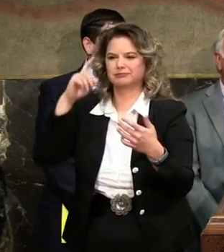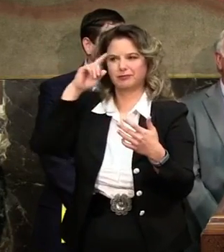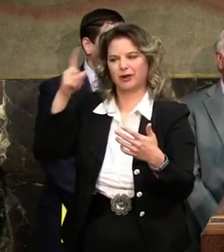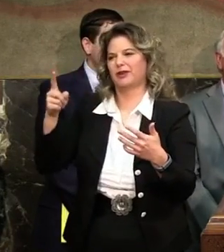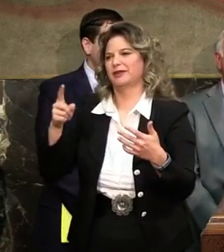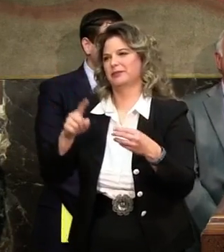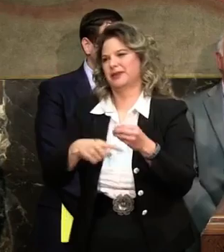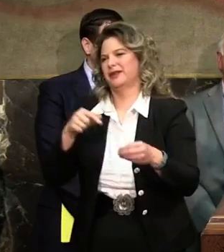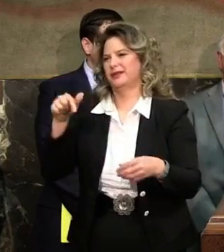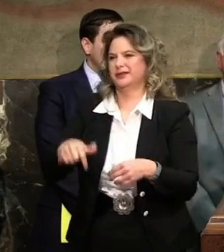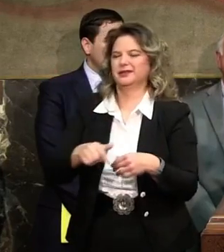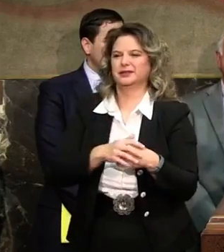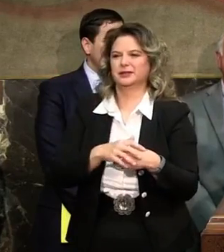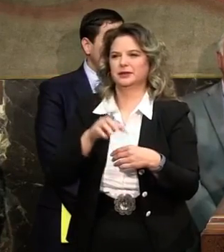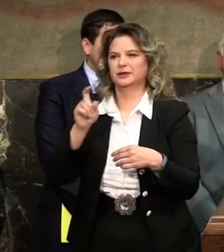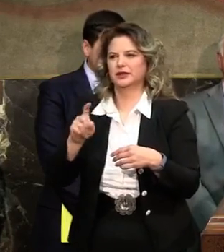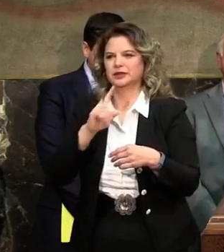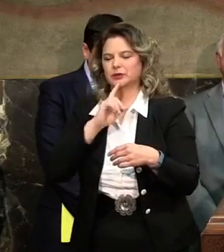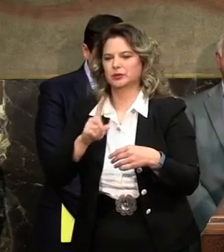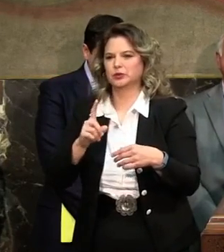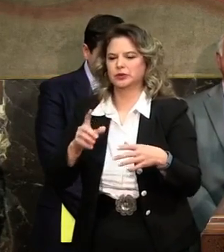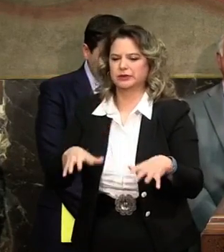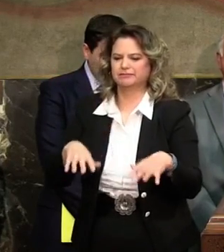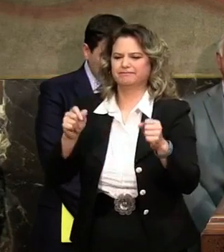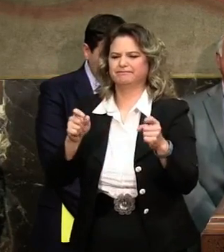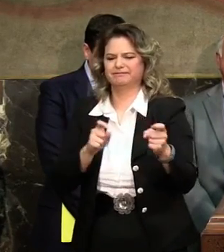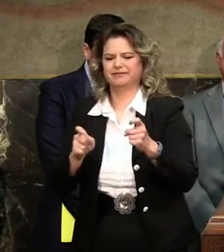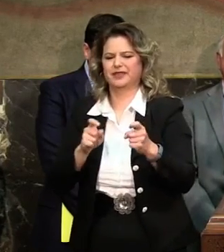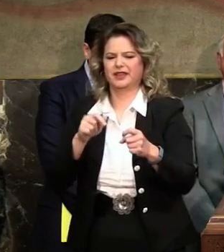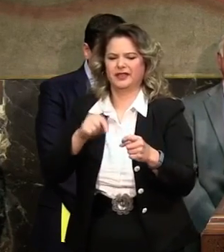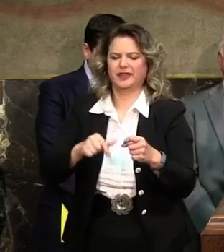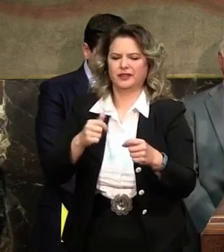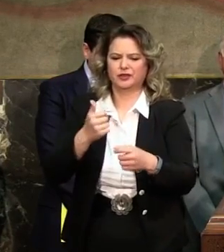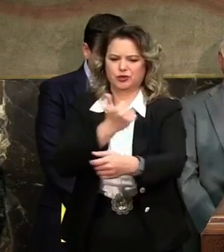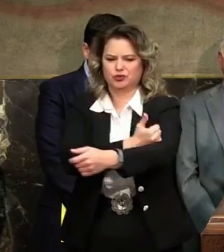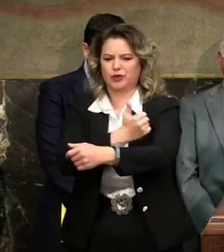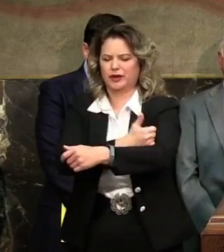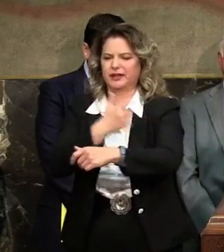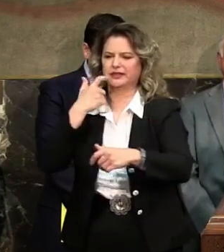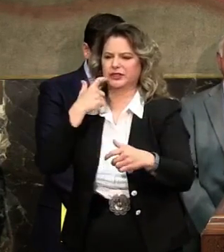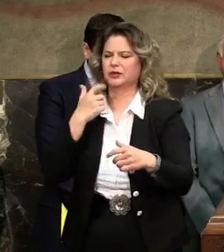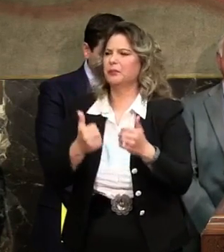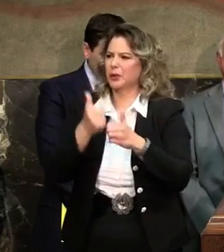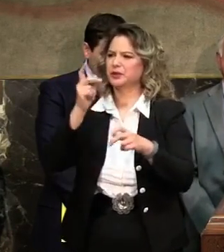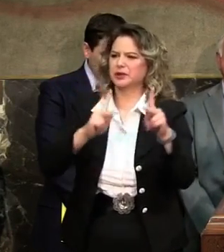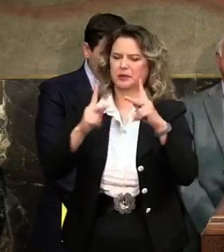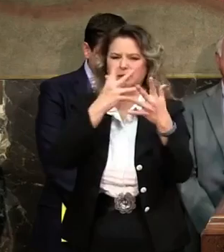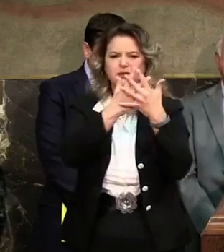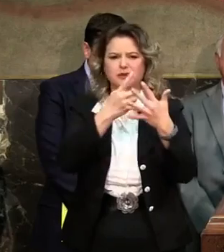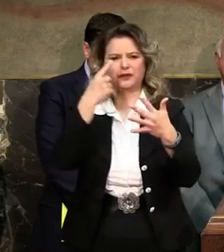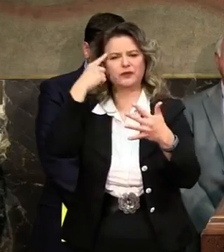handle on our drug addictions because most of the people that we incarcerate are there for drug addictions. At one